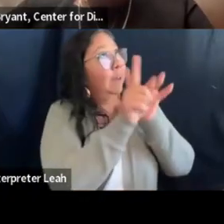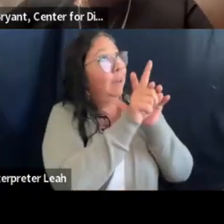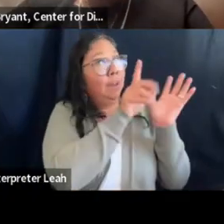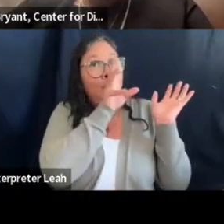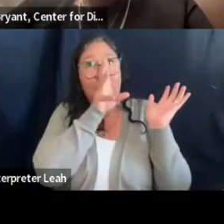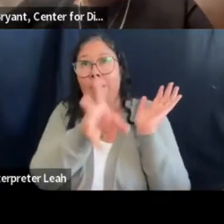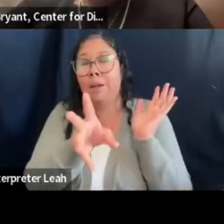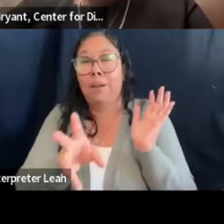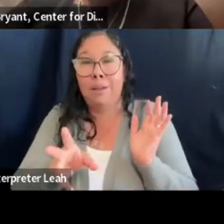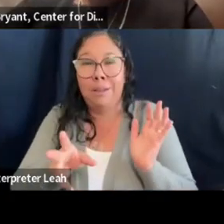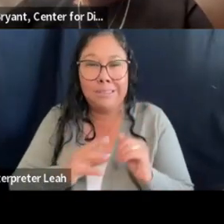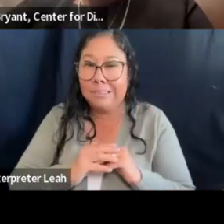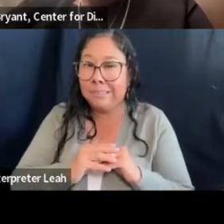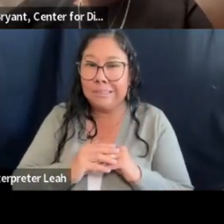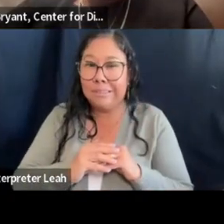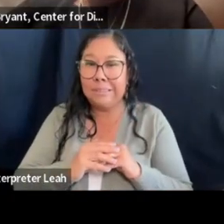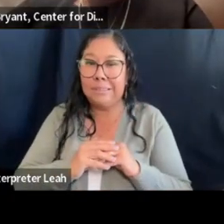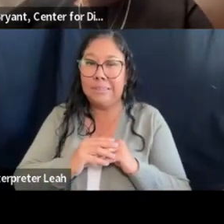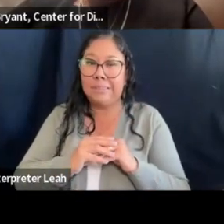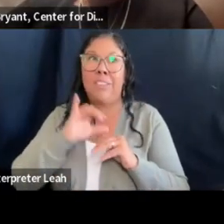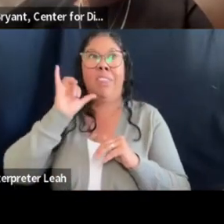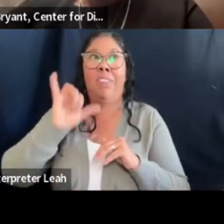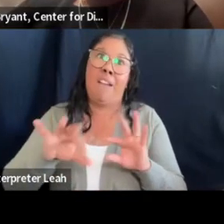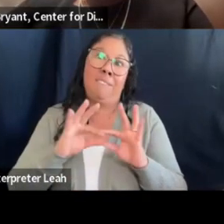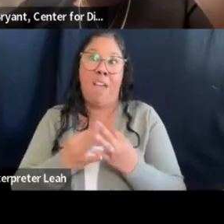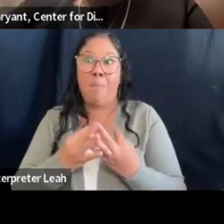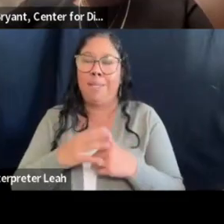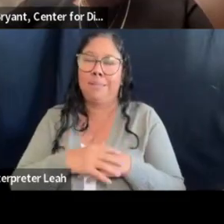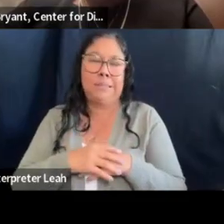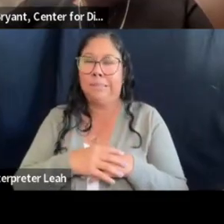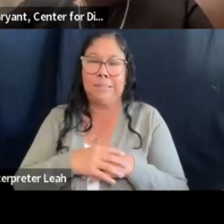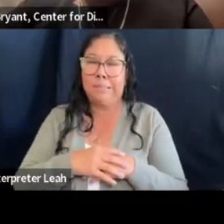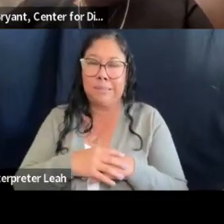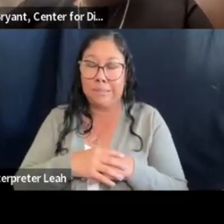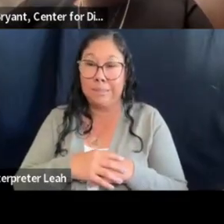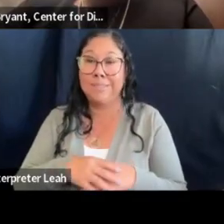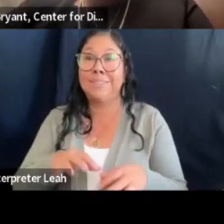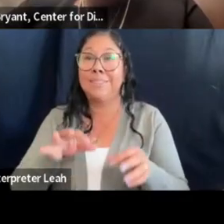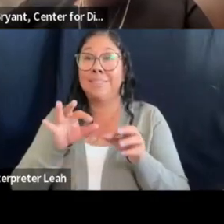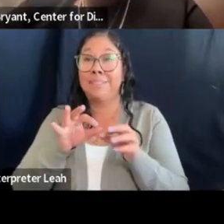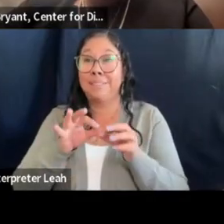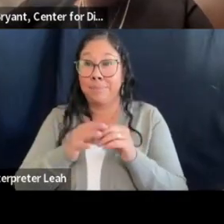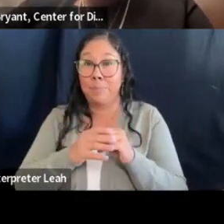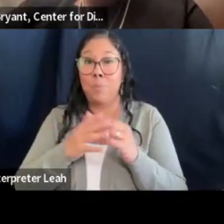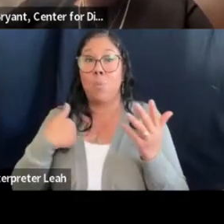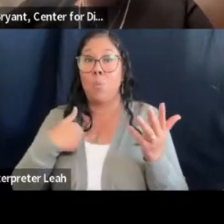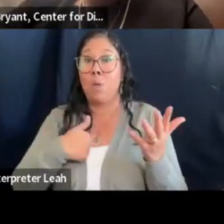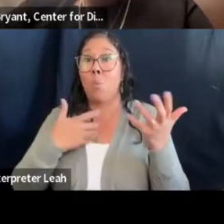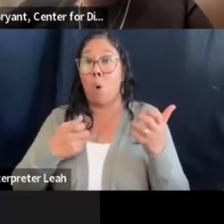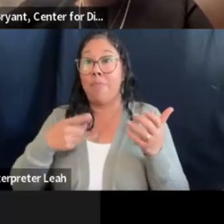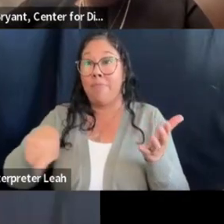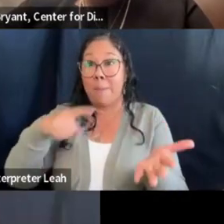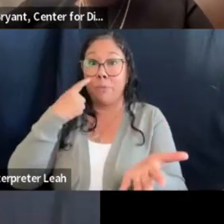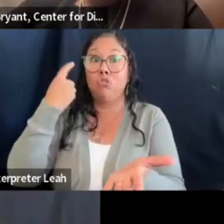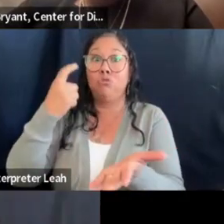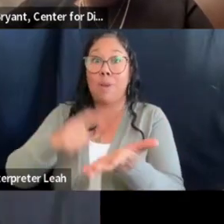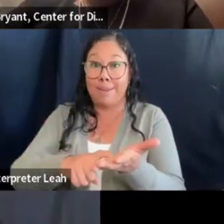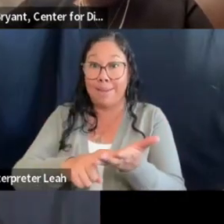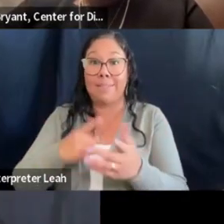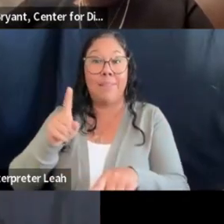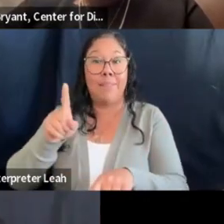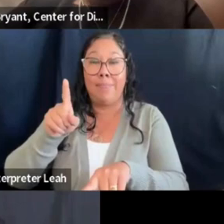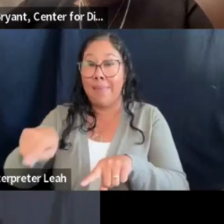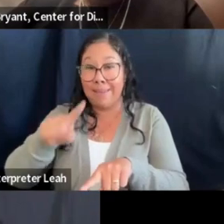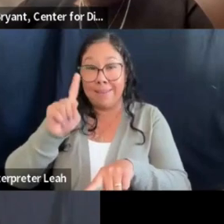oh, it's that family. But we want them to recognize that they can't change their